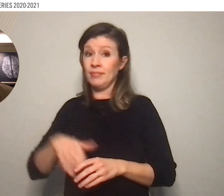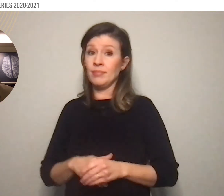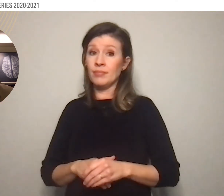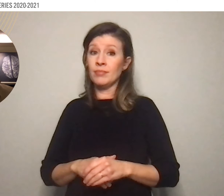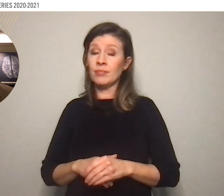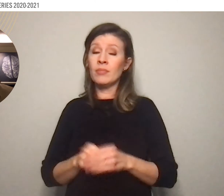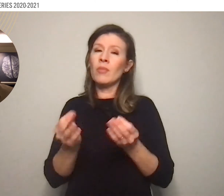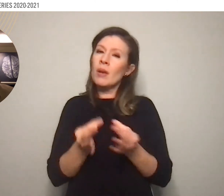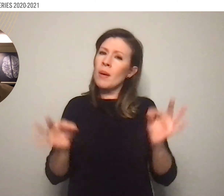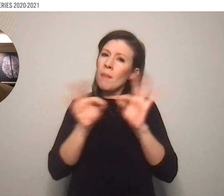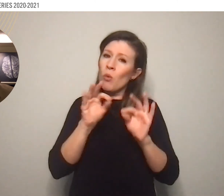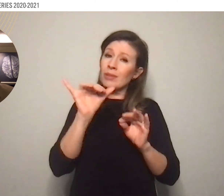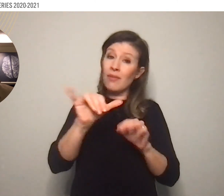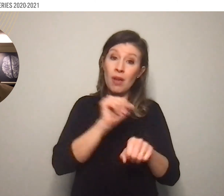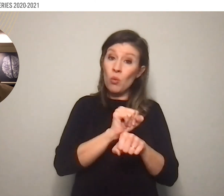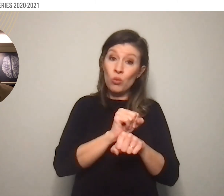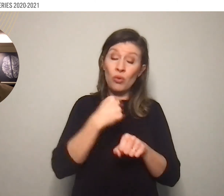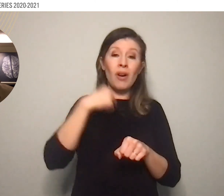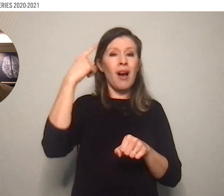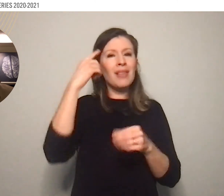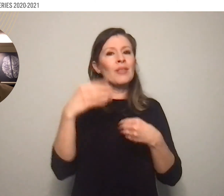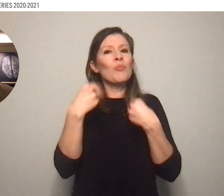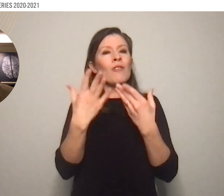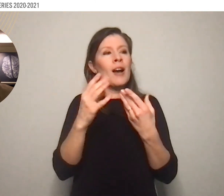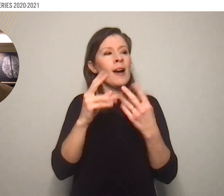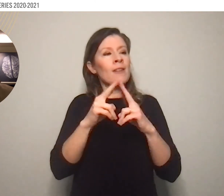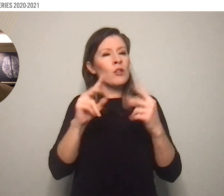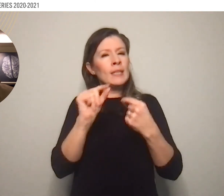The importance of this work, I believe is that it provides very specific